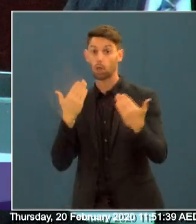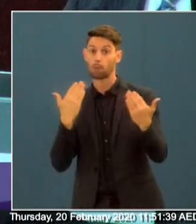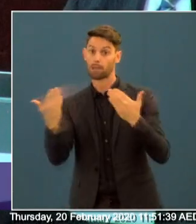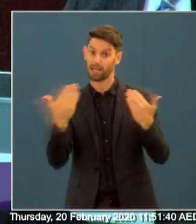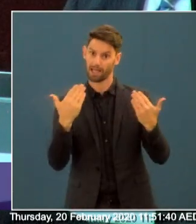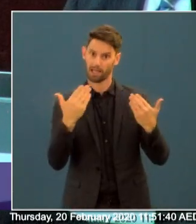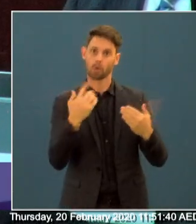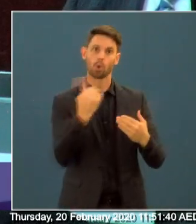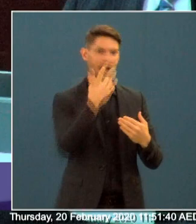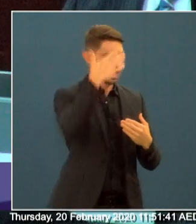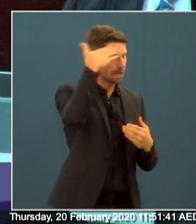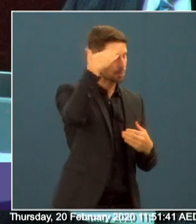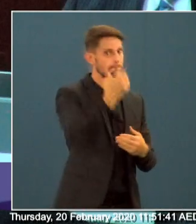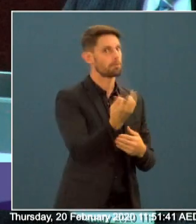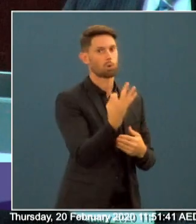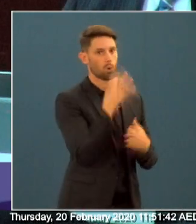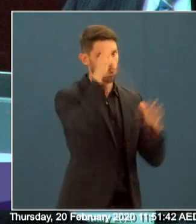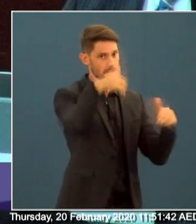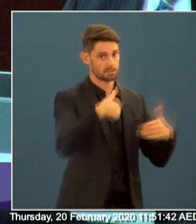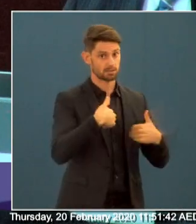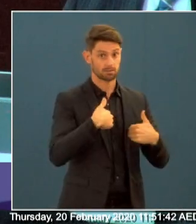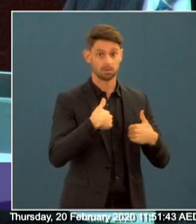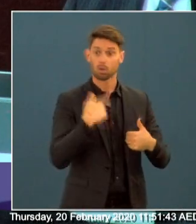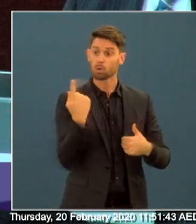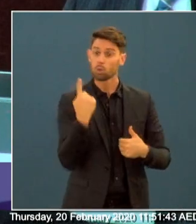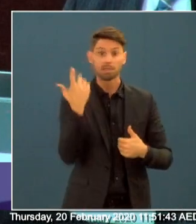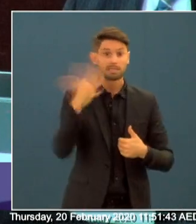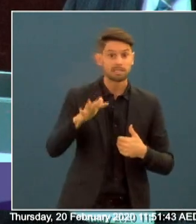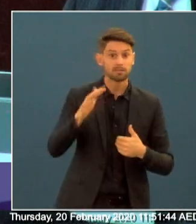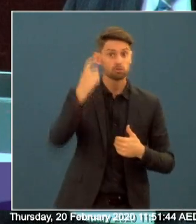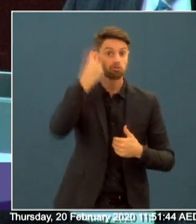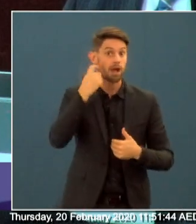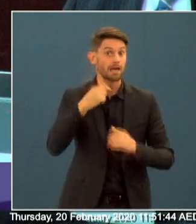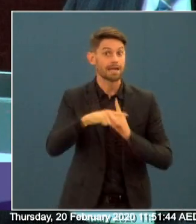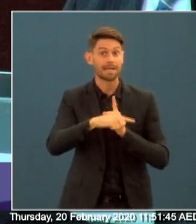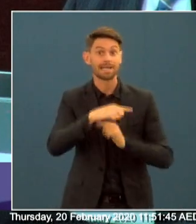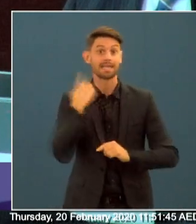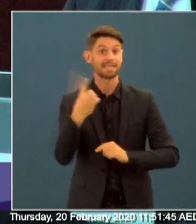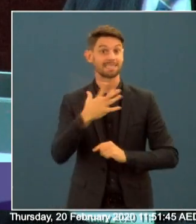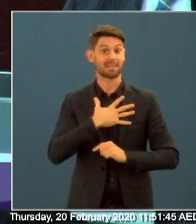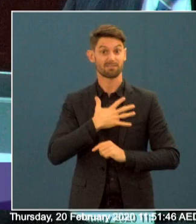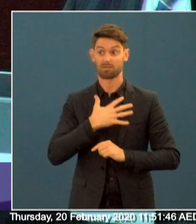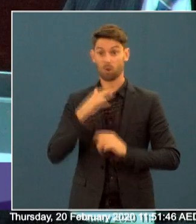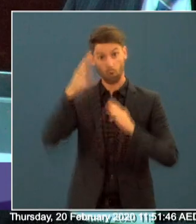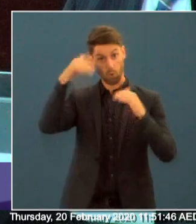and found a five-fold risk of suicide attempts in the autistic group. Yes.